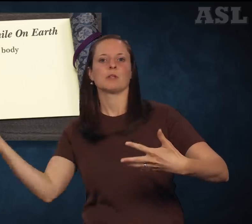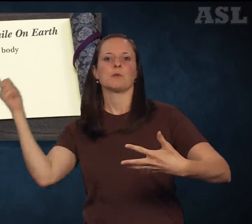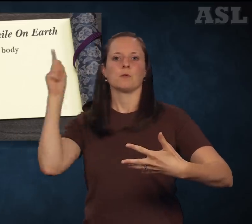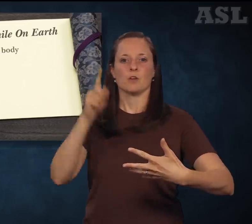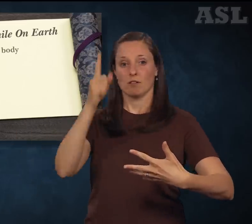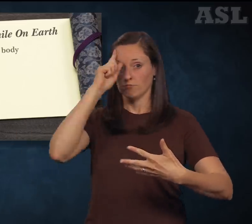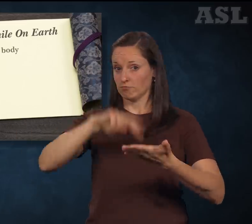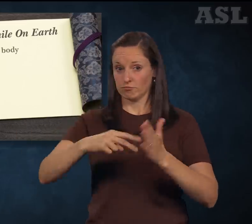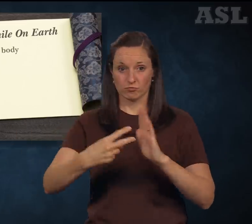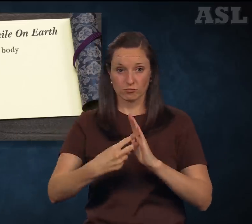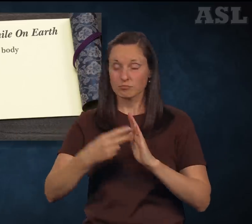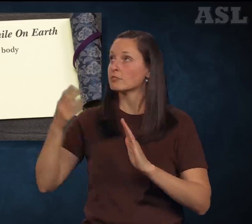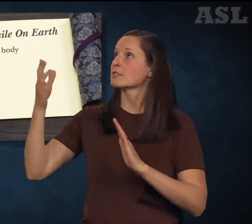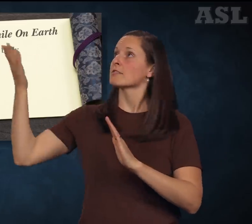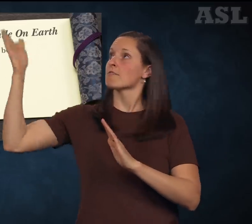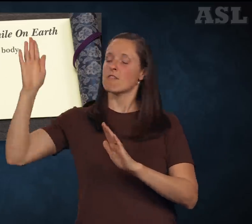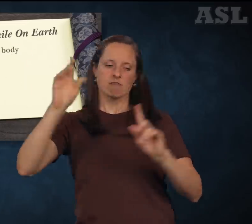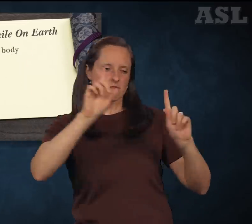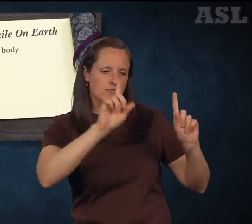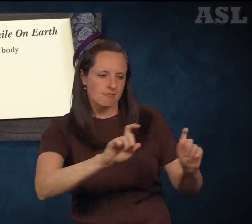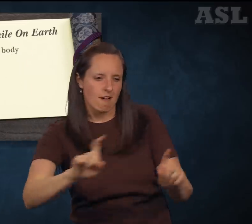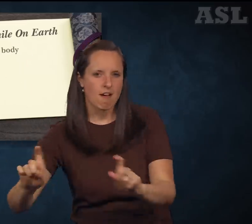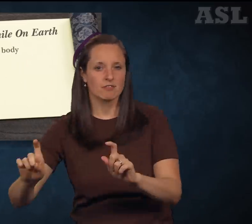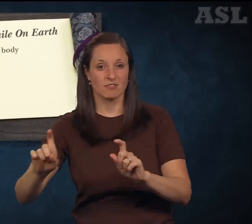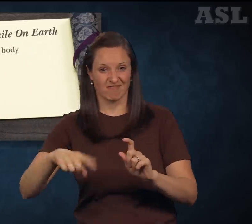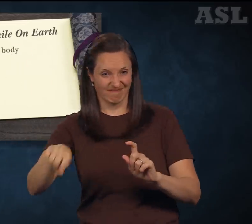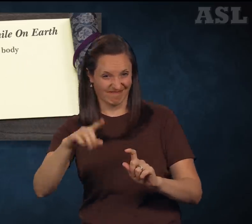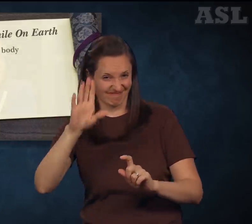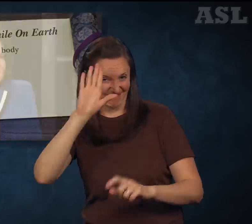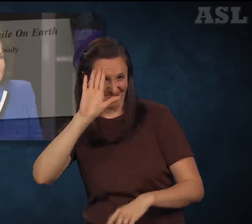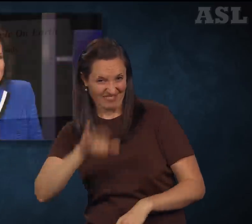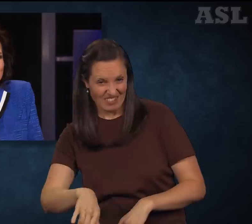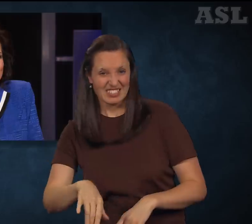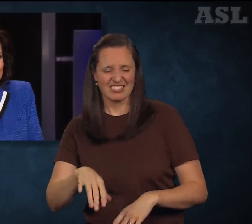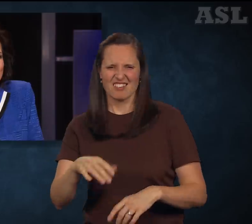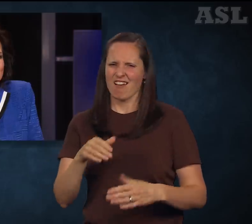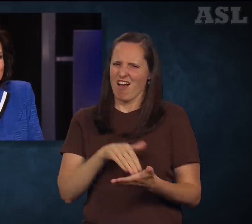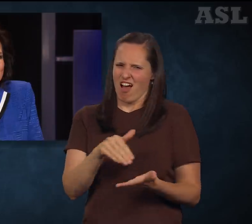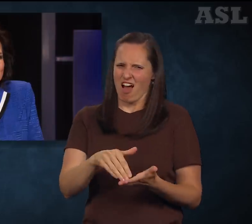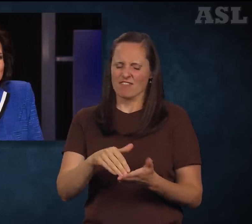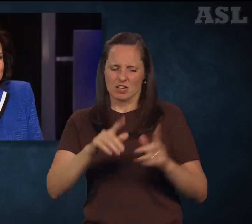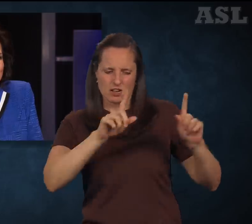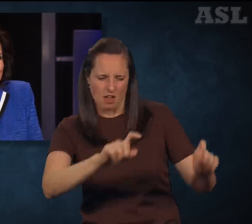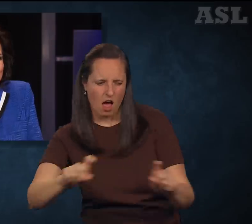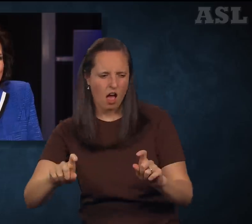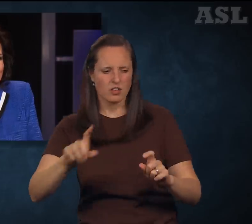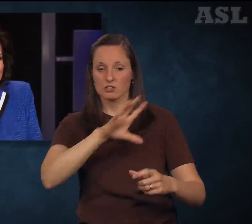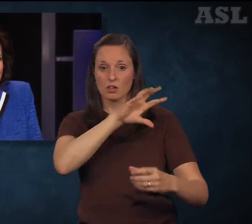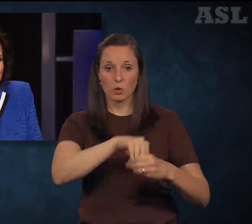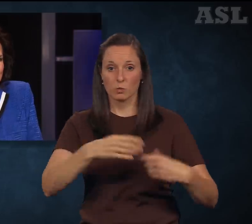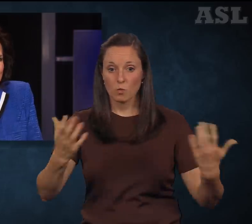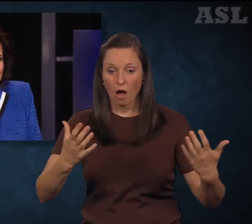AND THAT, MY FRIENDS, IS A REALLY BIG DEAL. SECOND, YOU CAME TO BE TESTED. BY THE WAY, HAVE YOU NOTICED